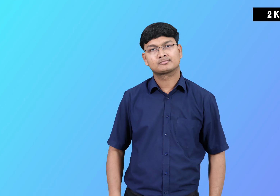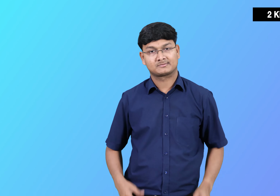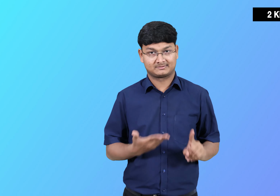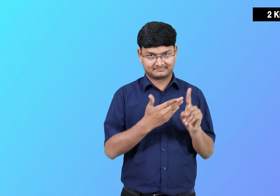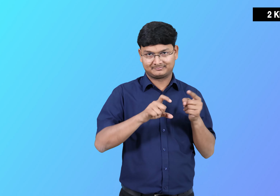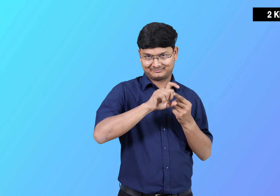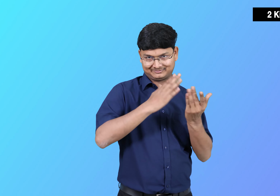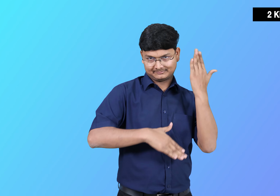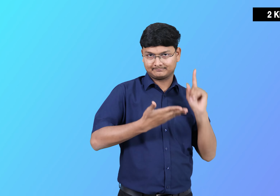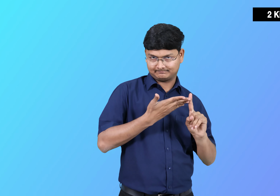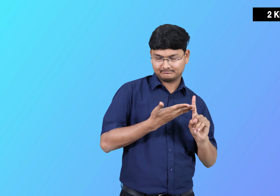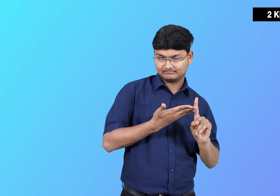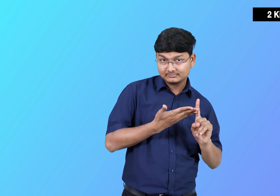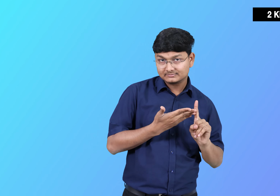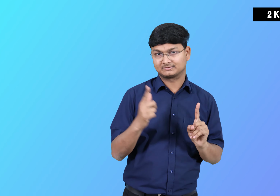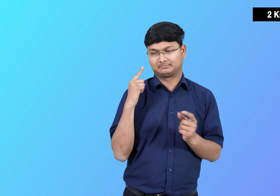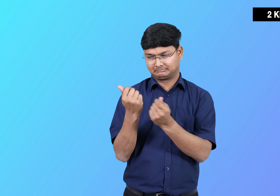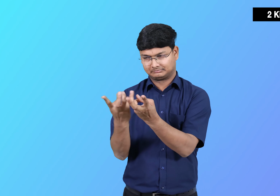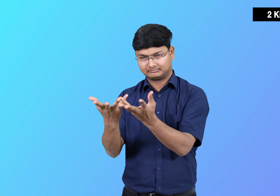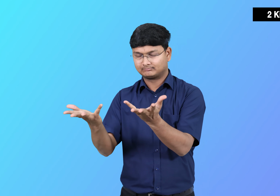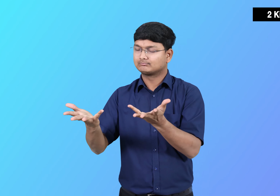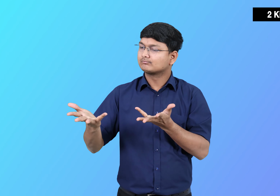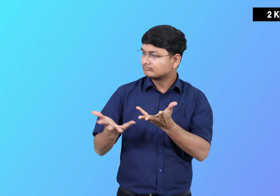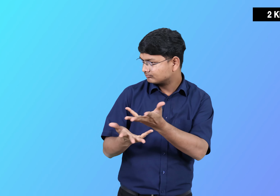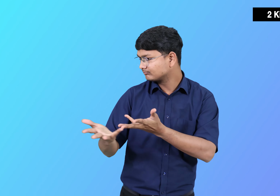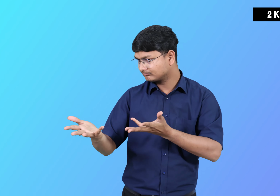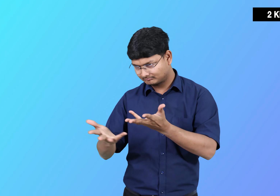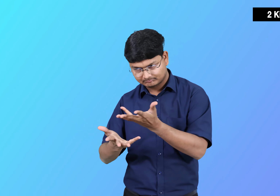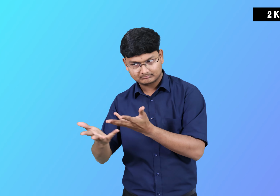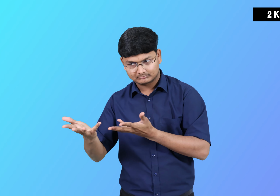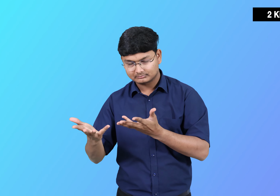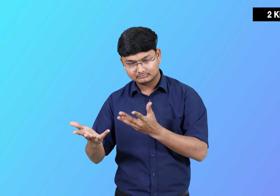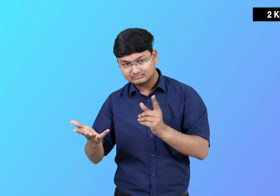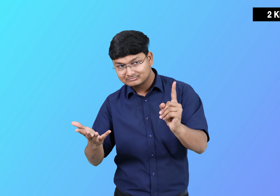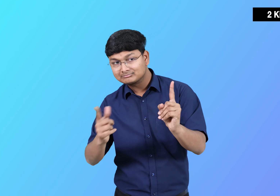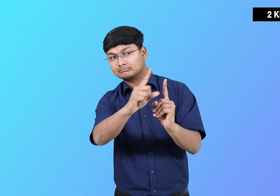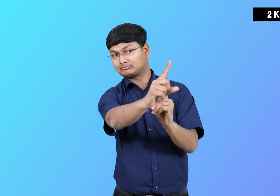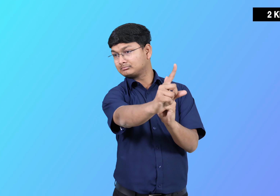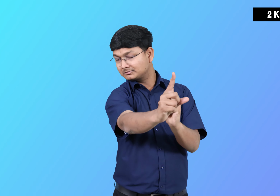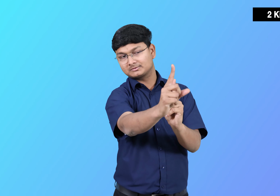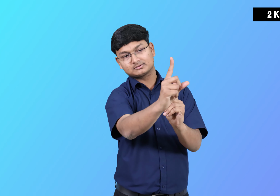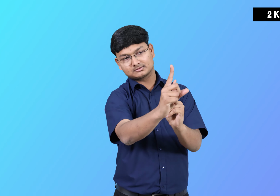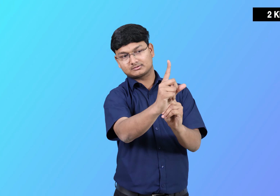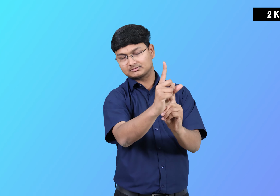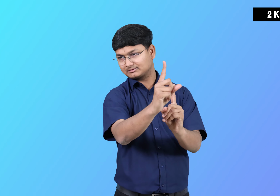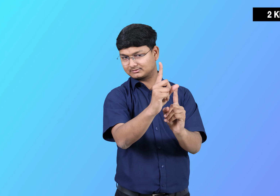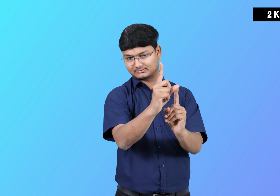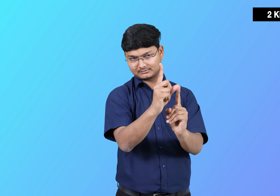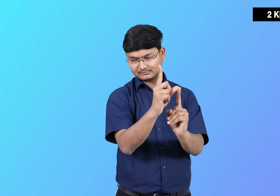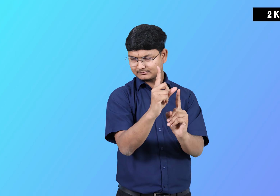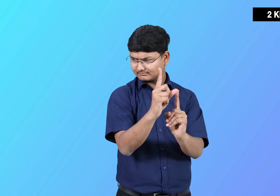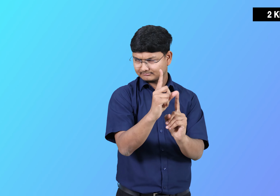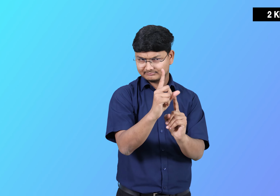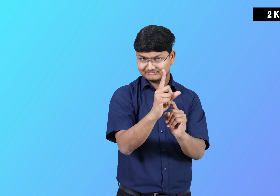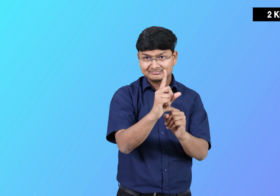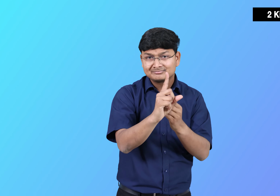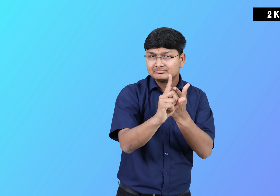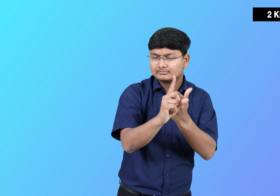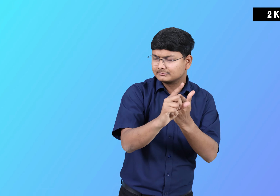While Elisha was still talking with the leaders, the messenger came to him.